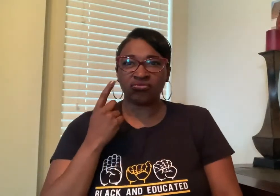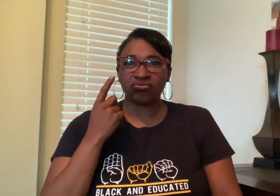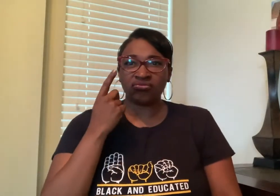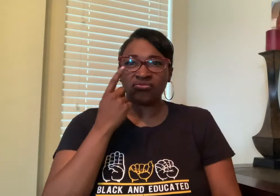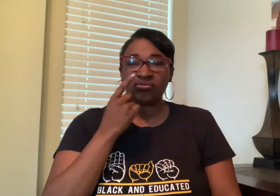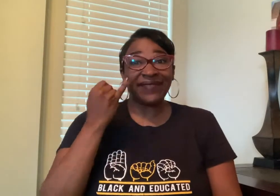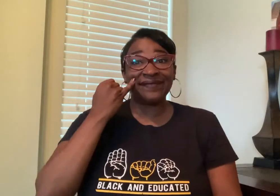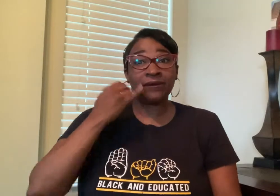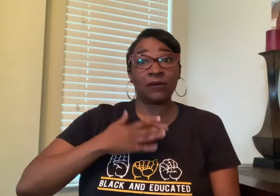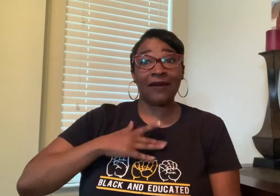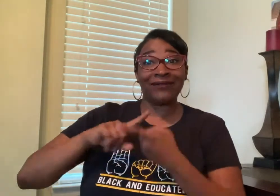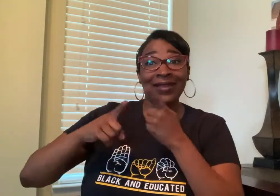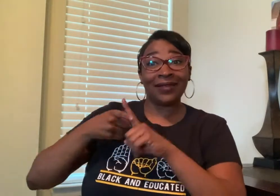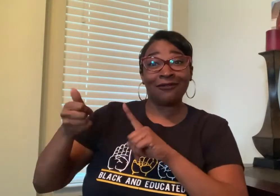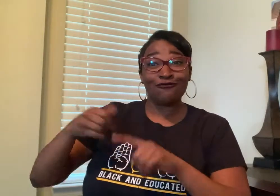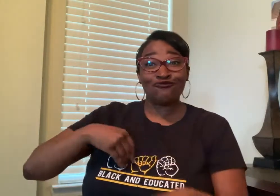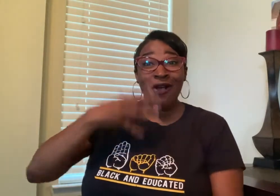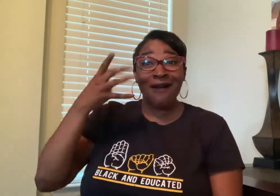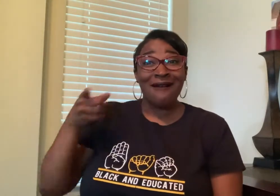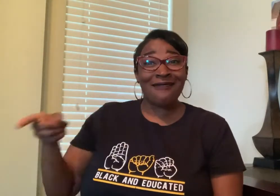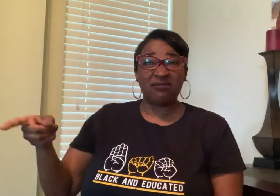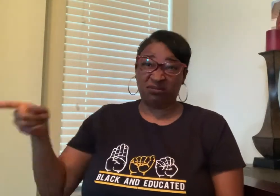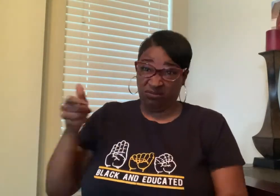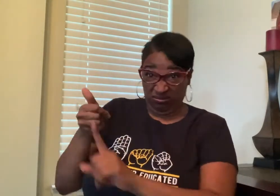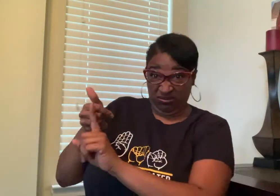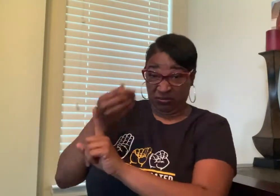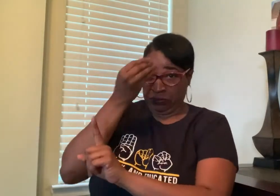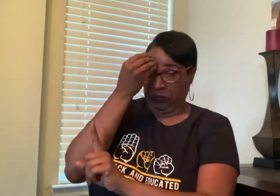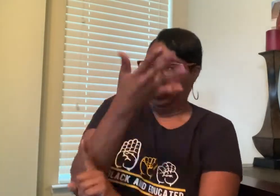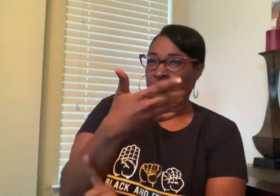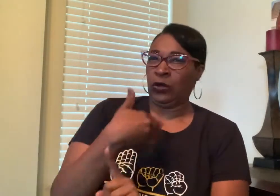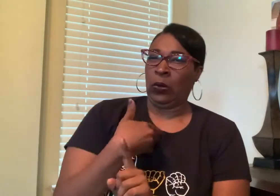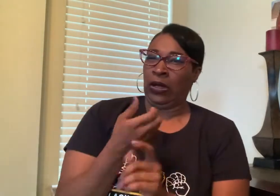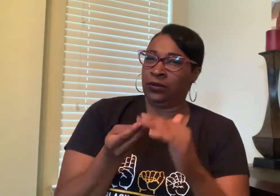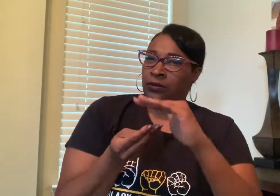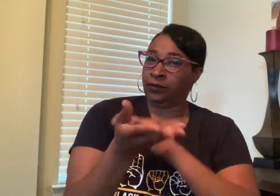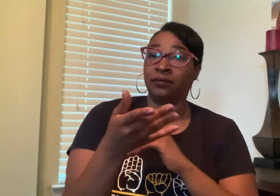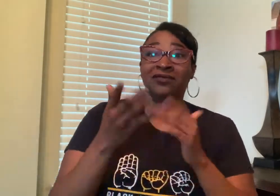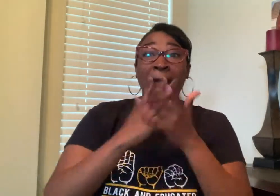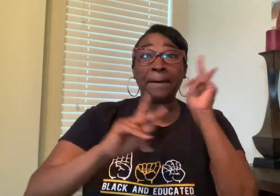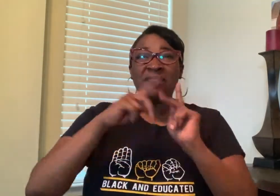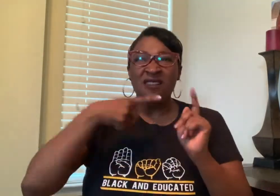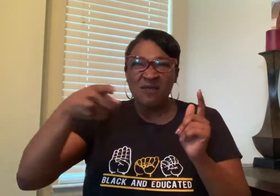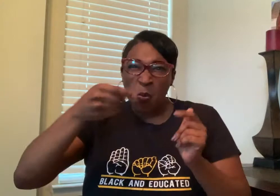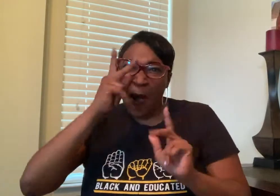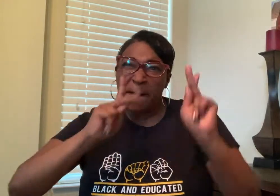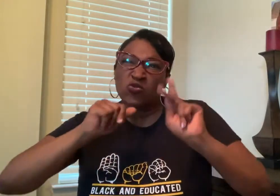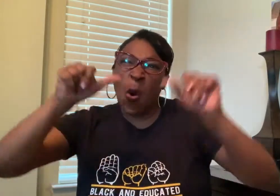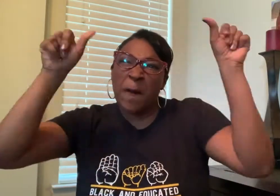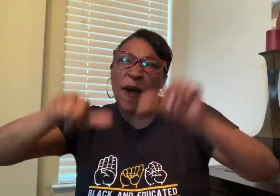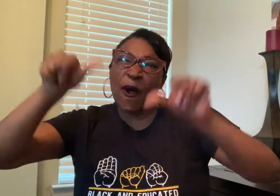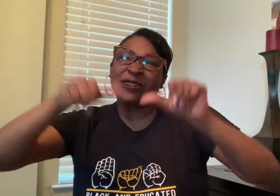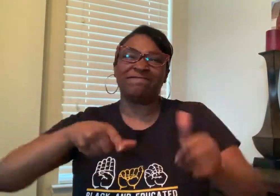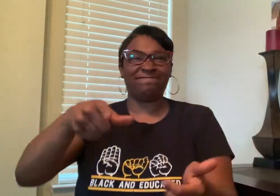I just kept thinking about my white friend… and let me tell you something about white people: they are told they aren’t a real ally if they don’t post about